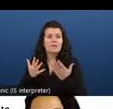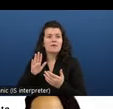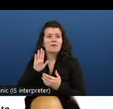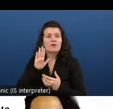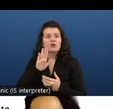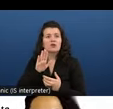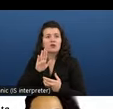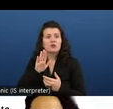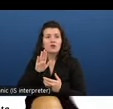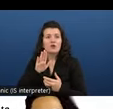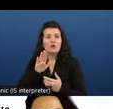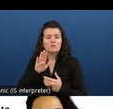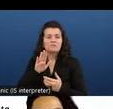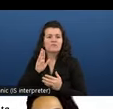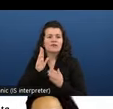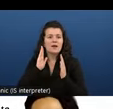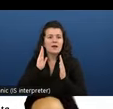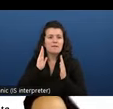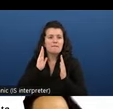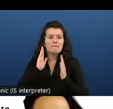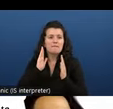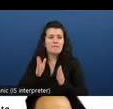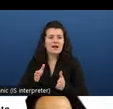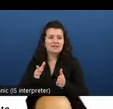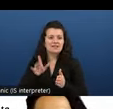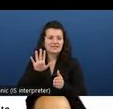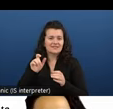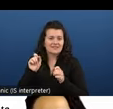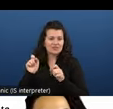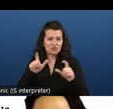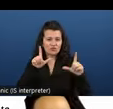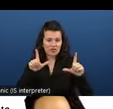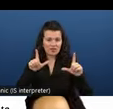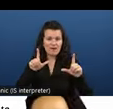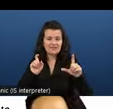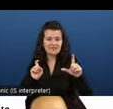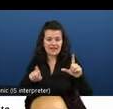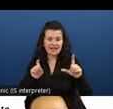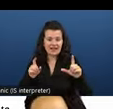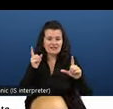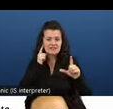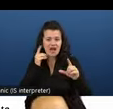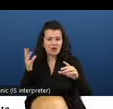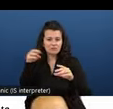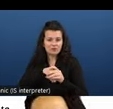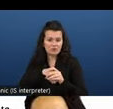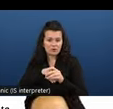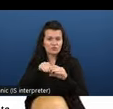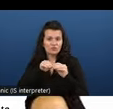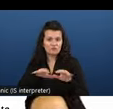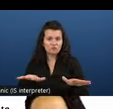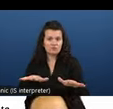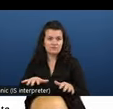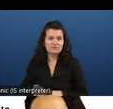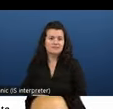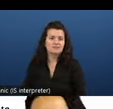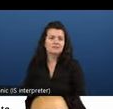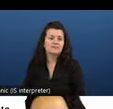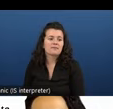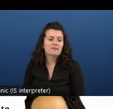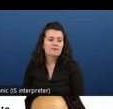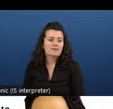that says something like computer sound included two teams right I'm going to do that very